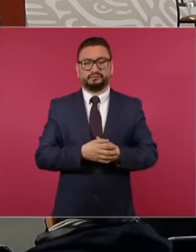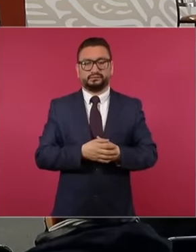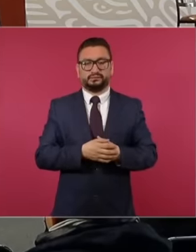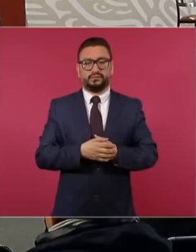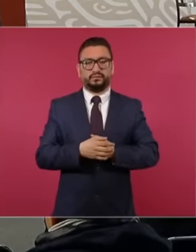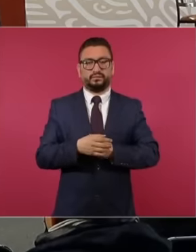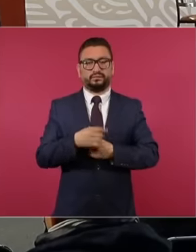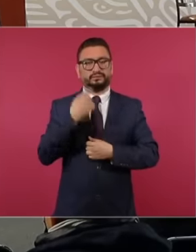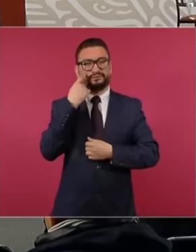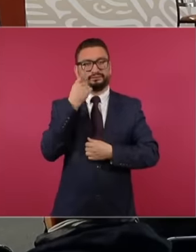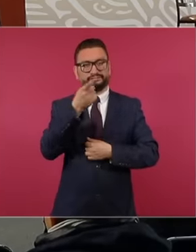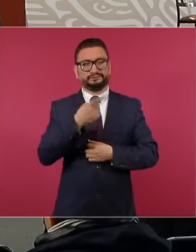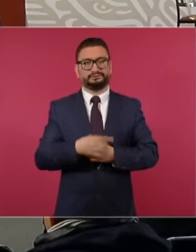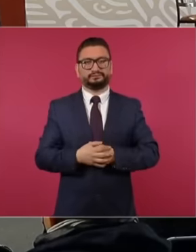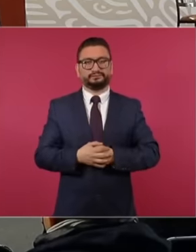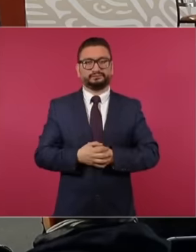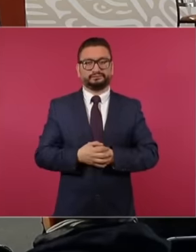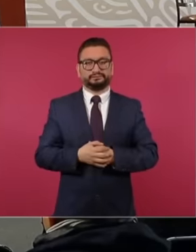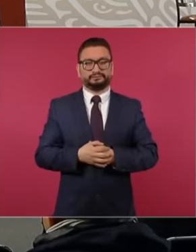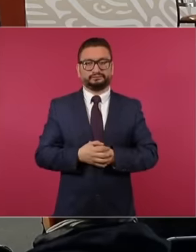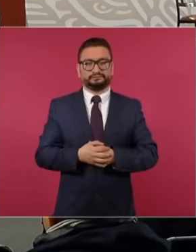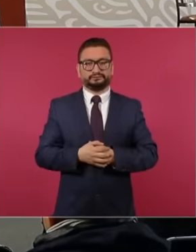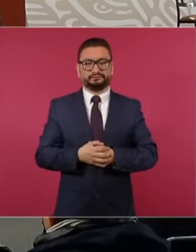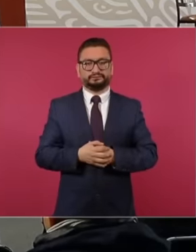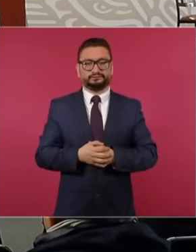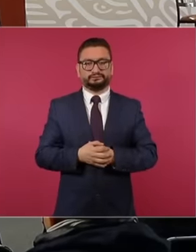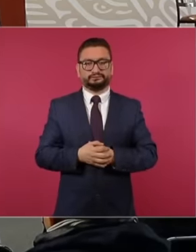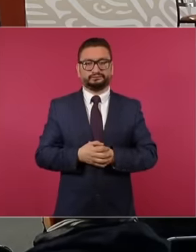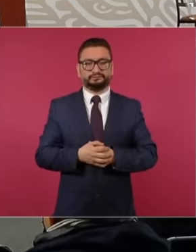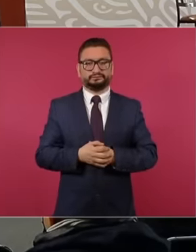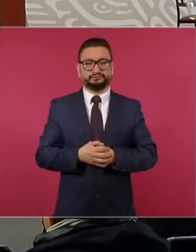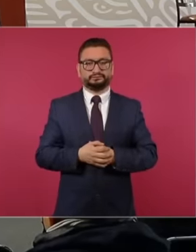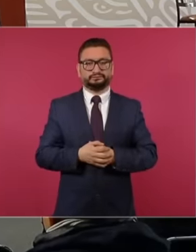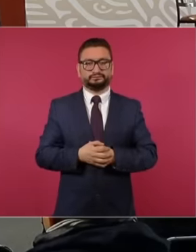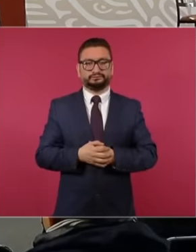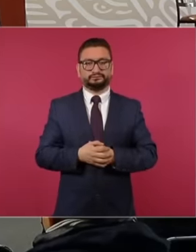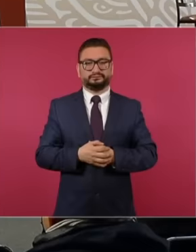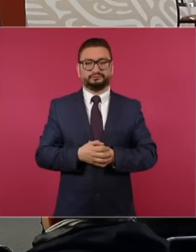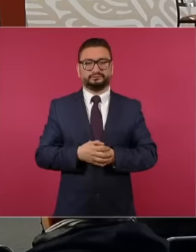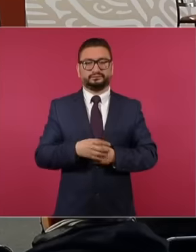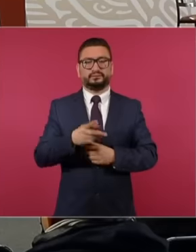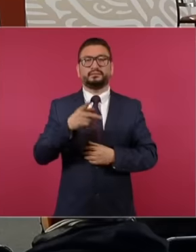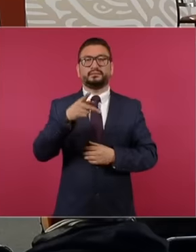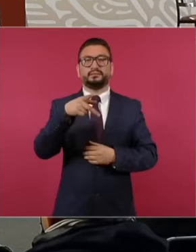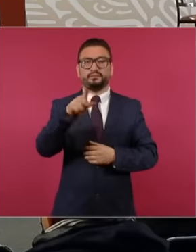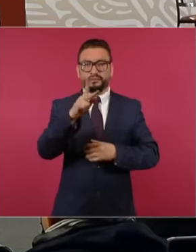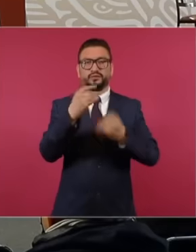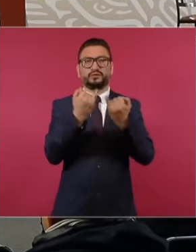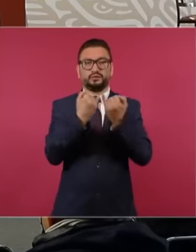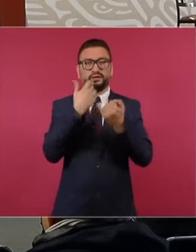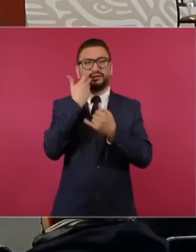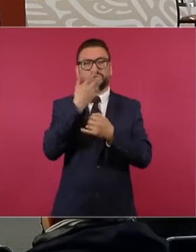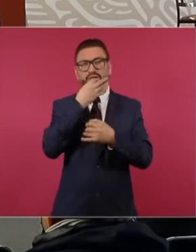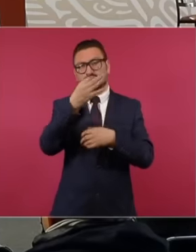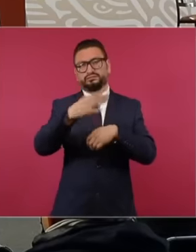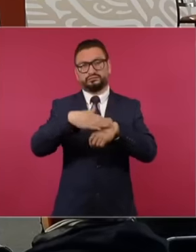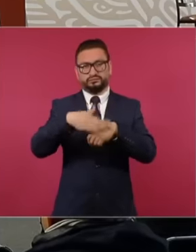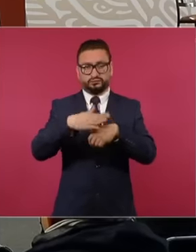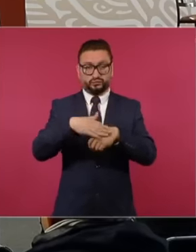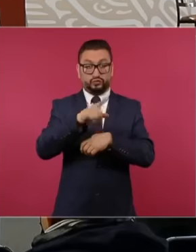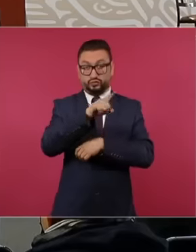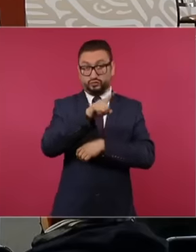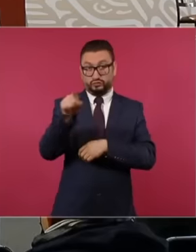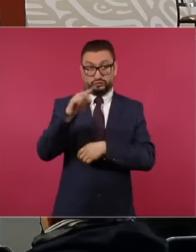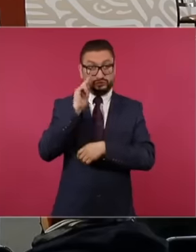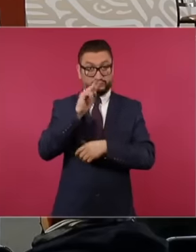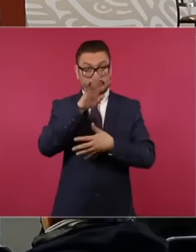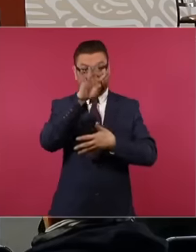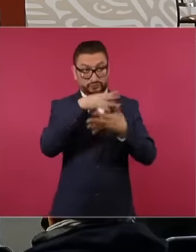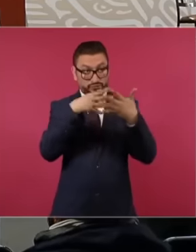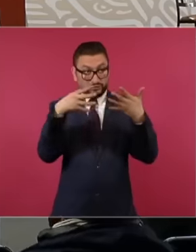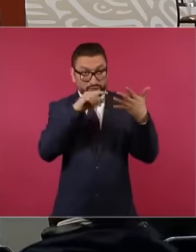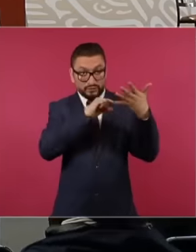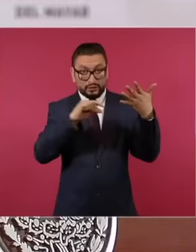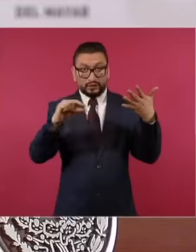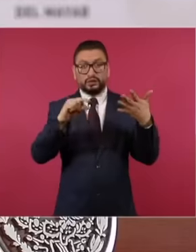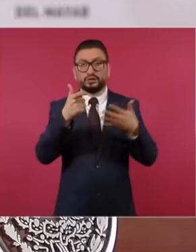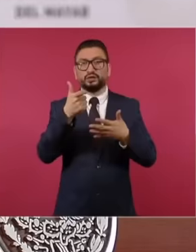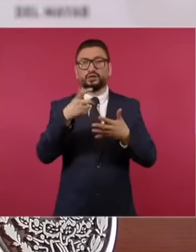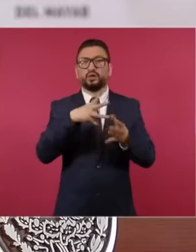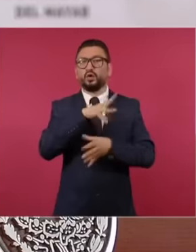see it But I also want to make an observation if you see there the total of what you have received